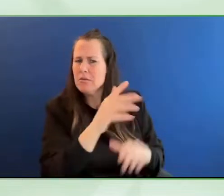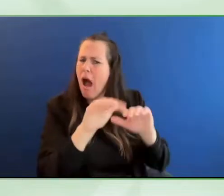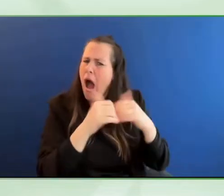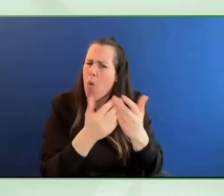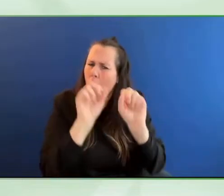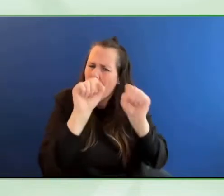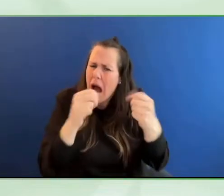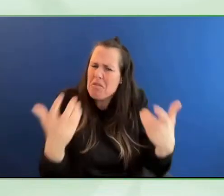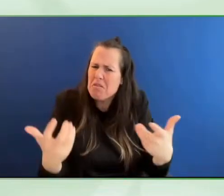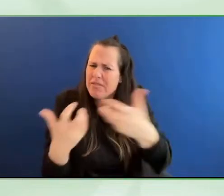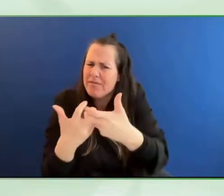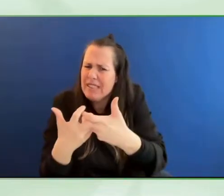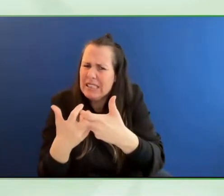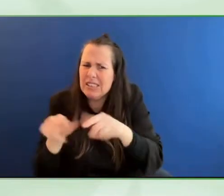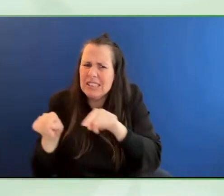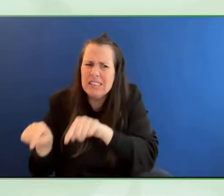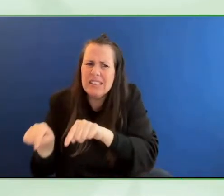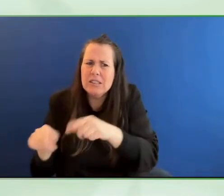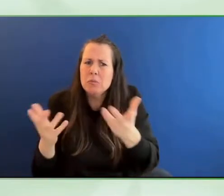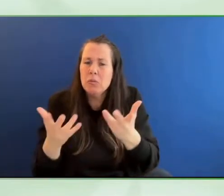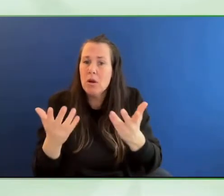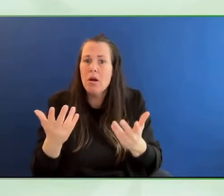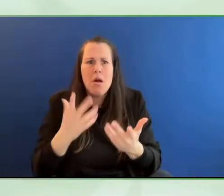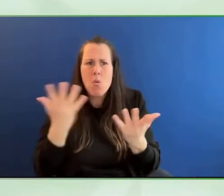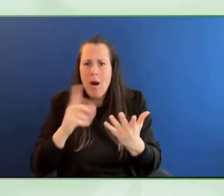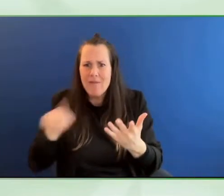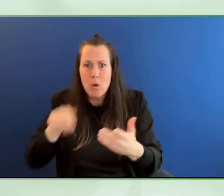It doesn't have to be as empathetic and thoughtful.